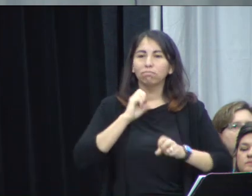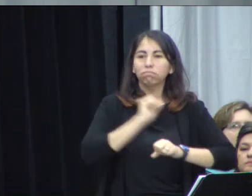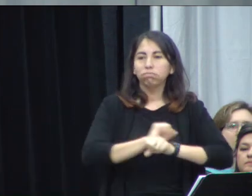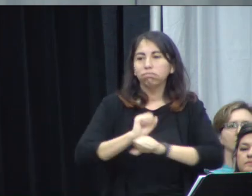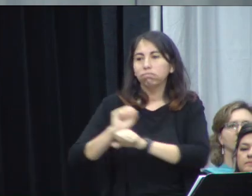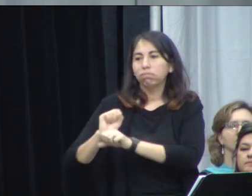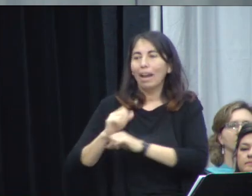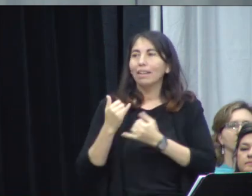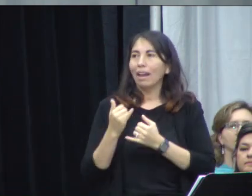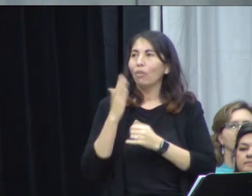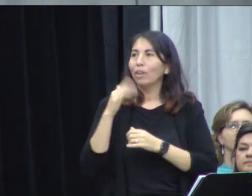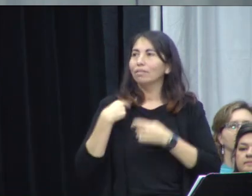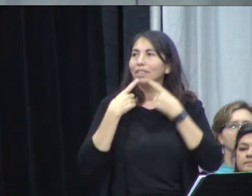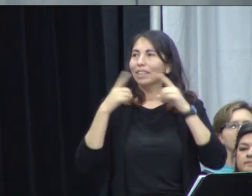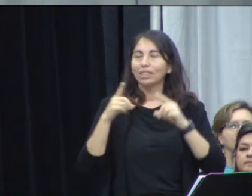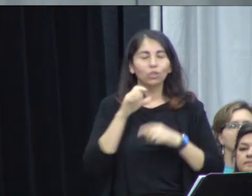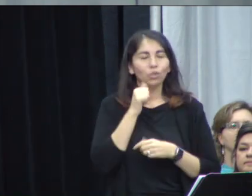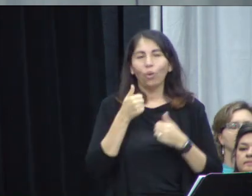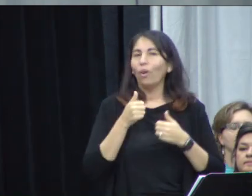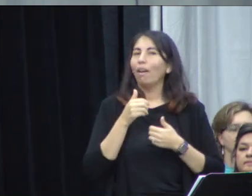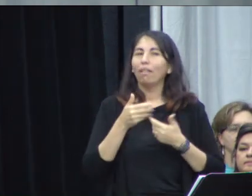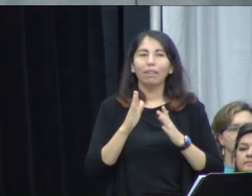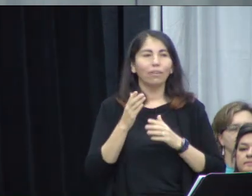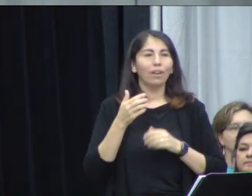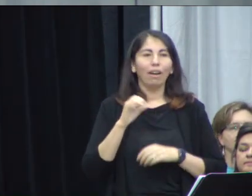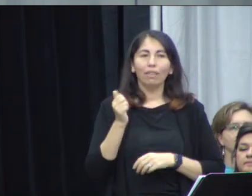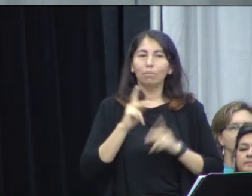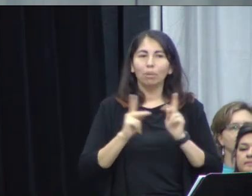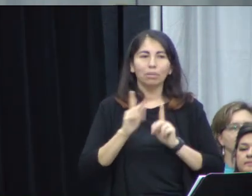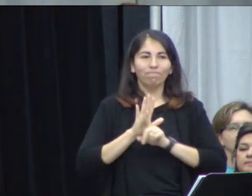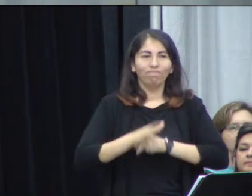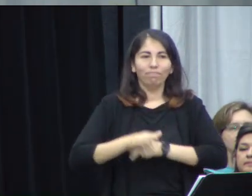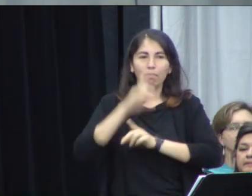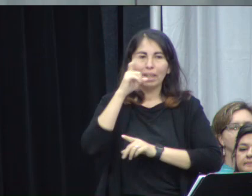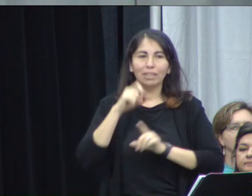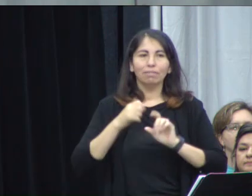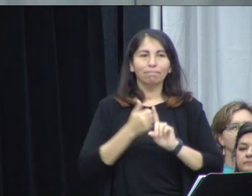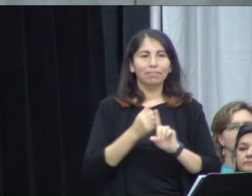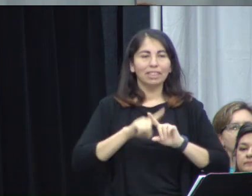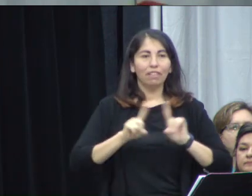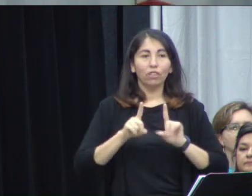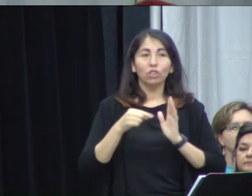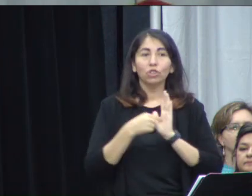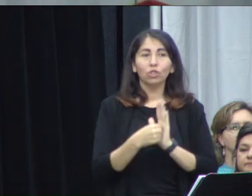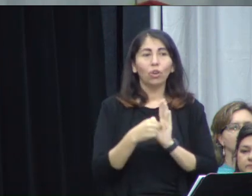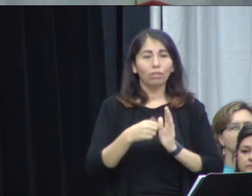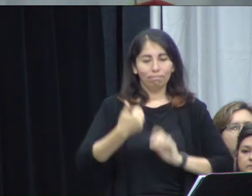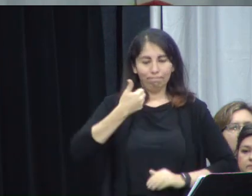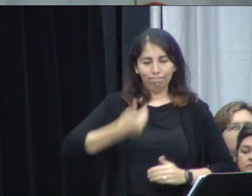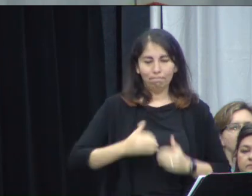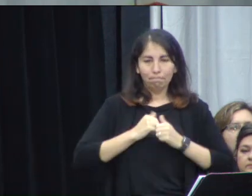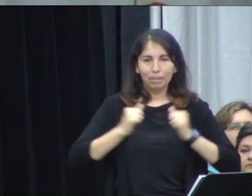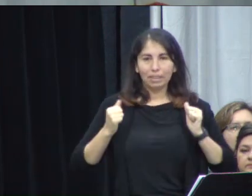Do not let anyone bring you down because you are different. Show your true colors. Outshine your haters and be proud of your culture.